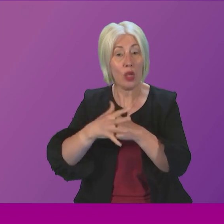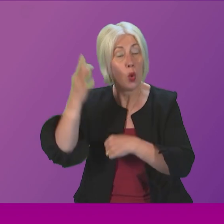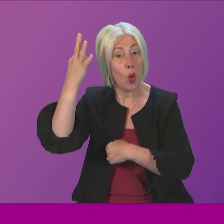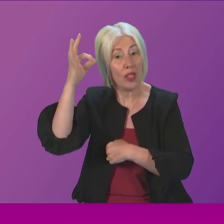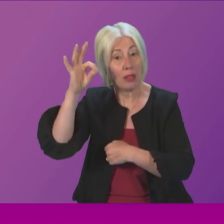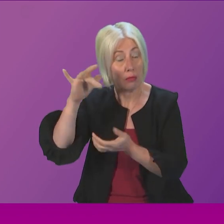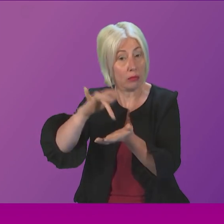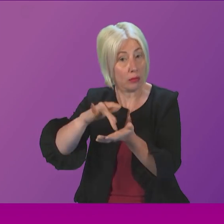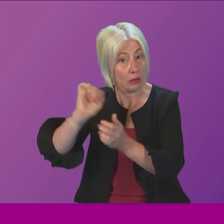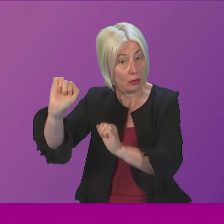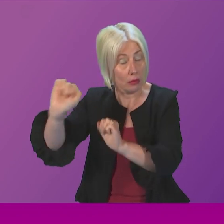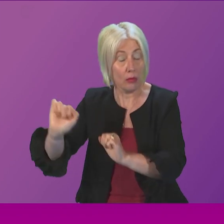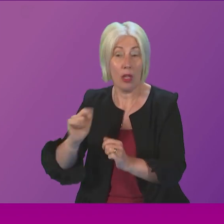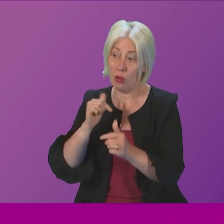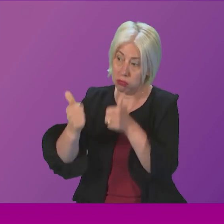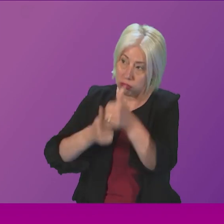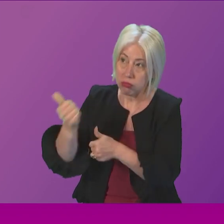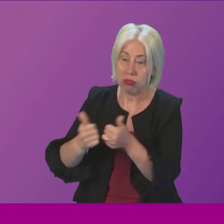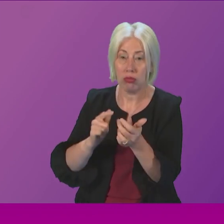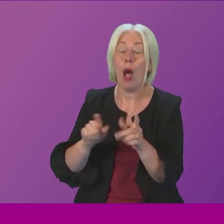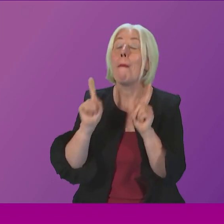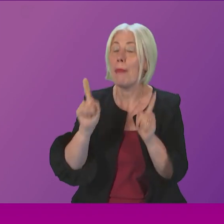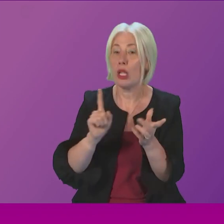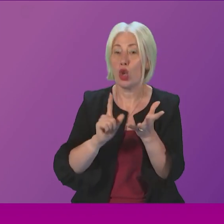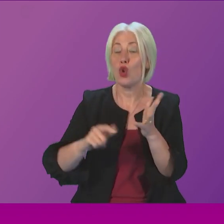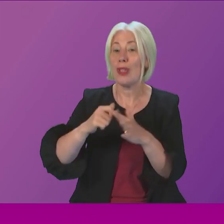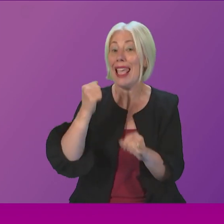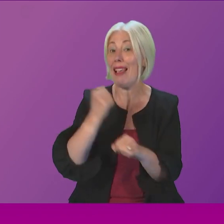Does the First Minister share my concerns that the UK Government is potentially revoking